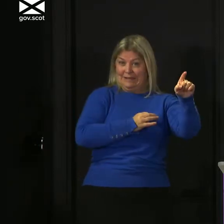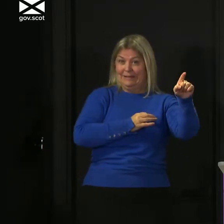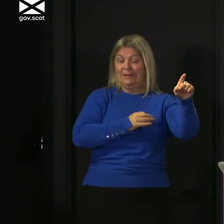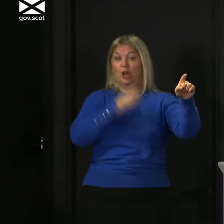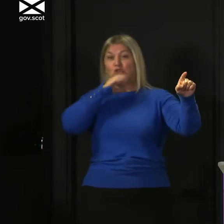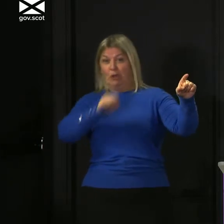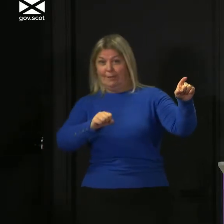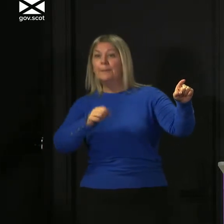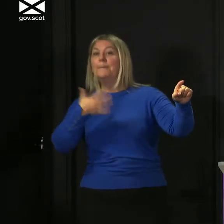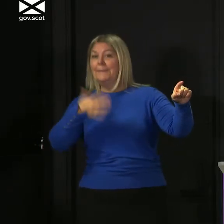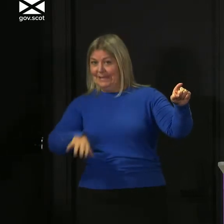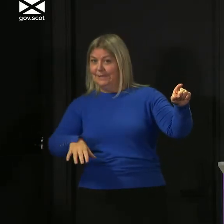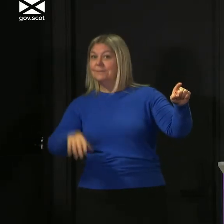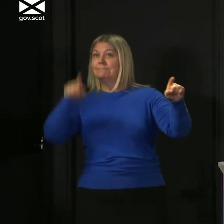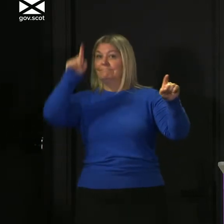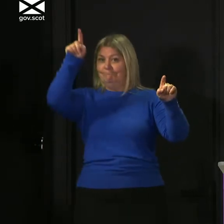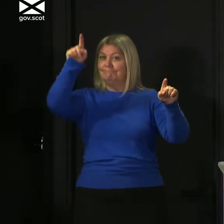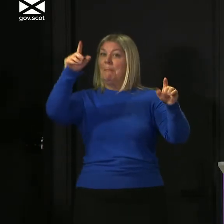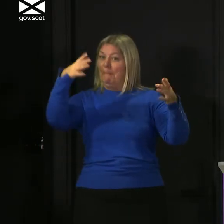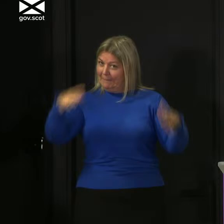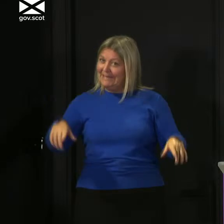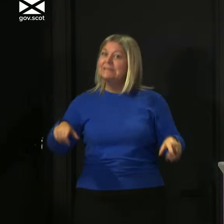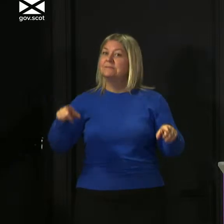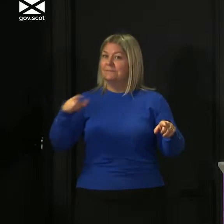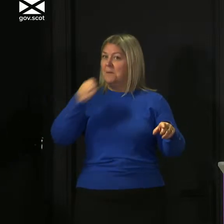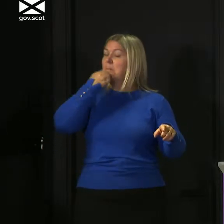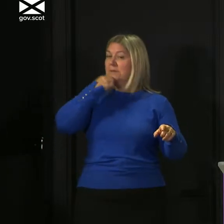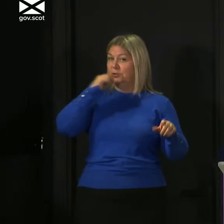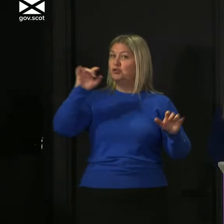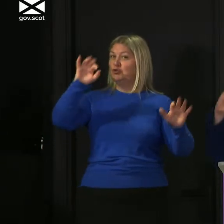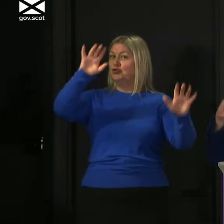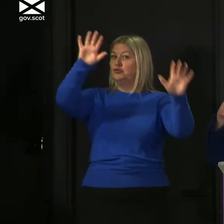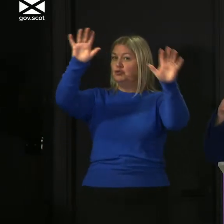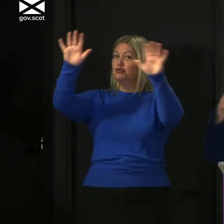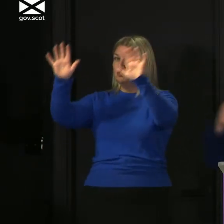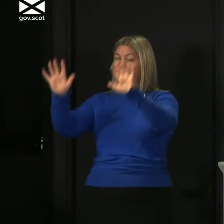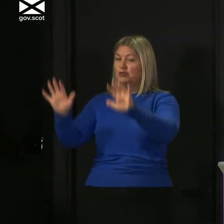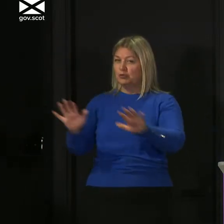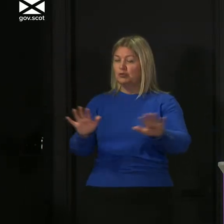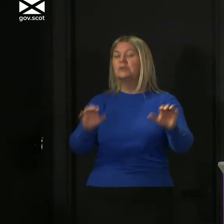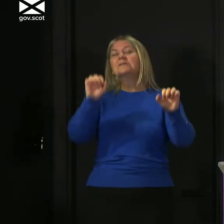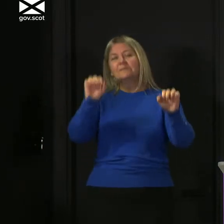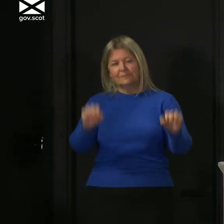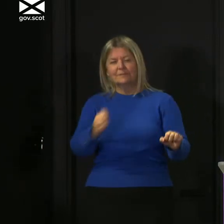rising tide of infection across the country, albeit it is higher in some parts than in others